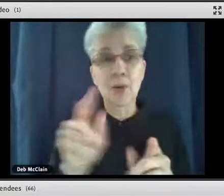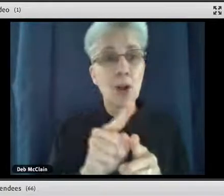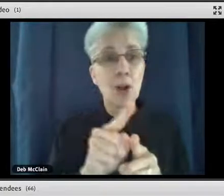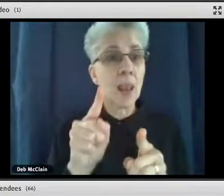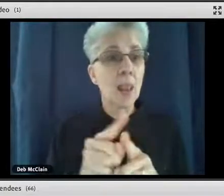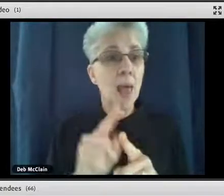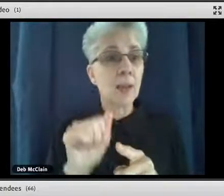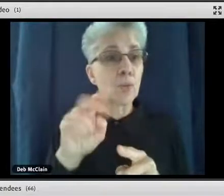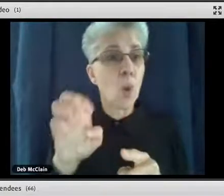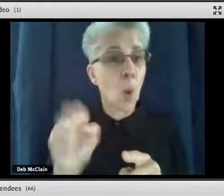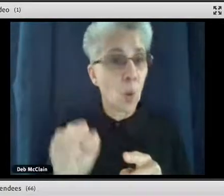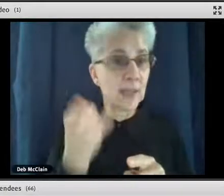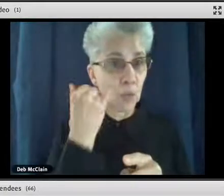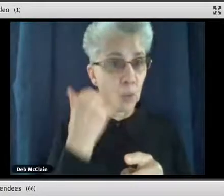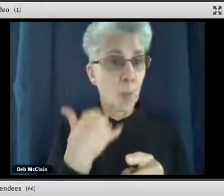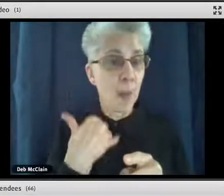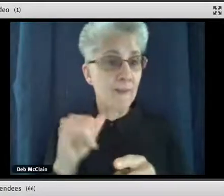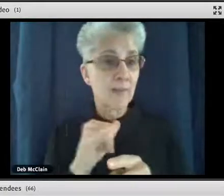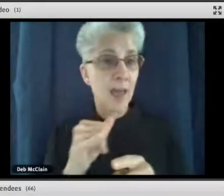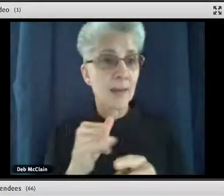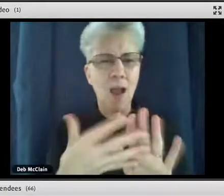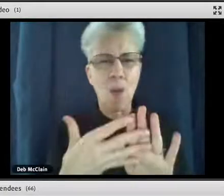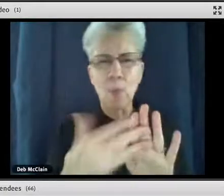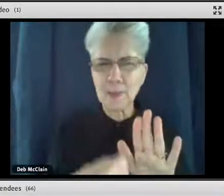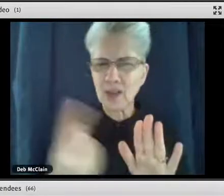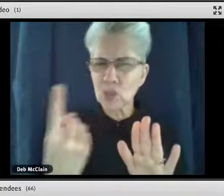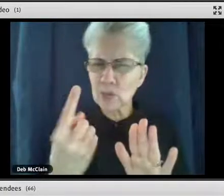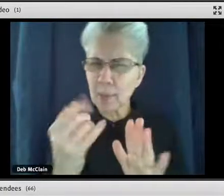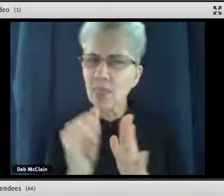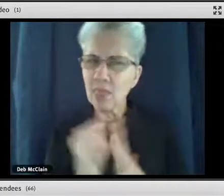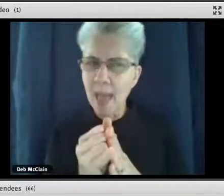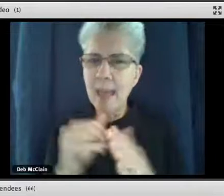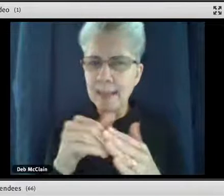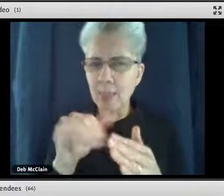and sometimes other fields like notes. So if you do have a reproduction